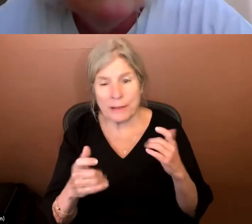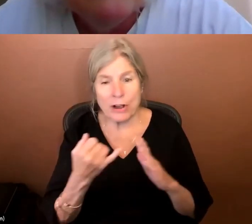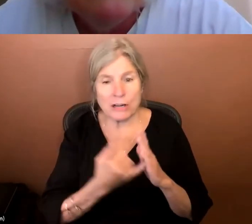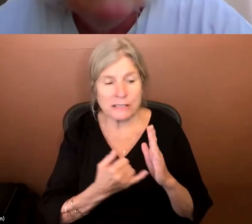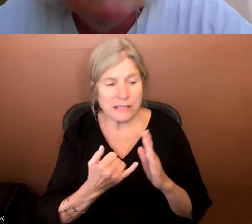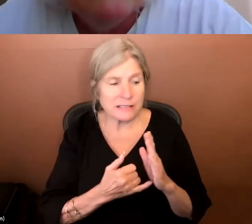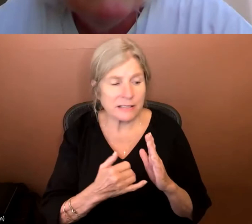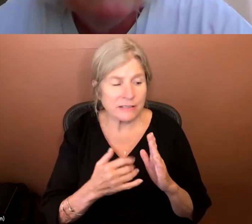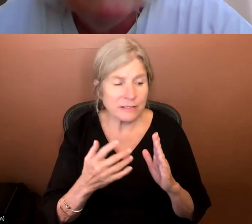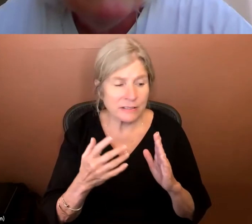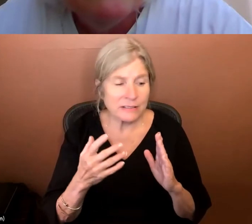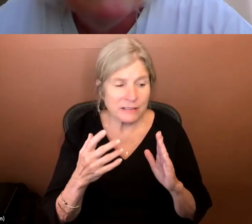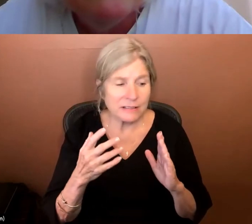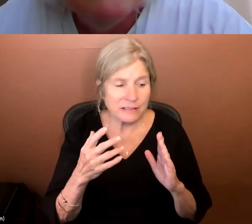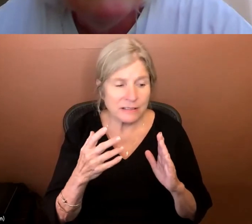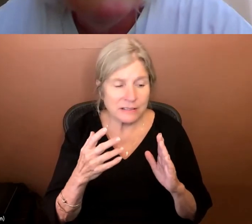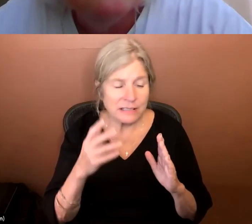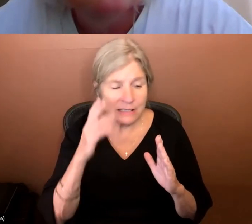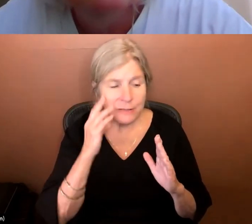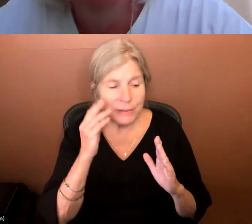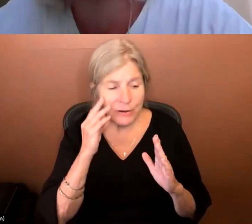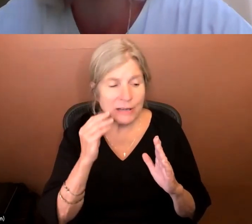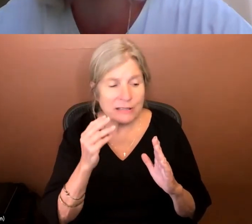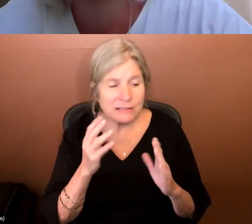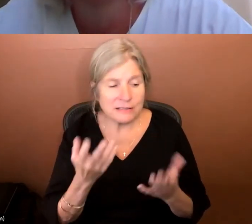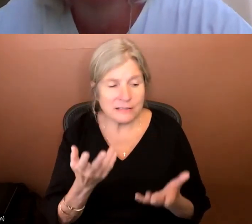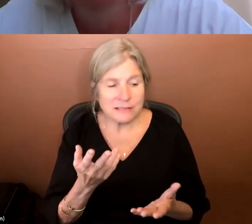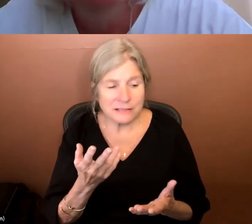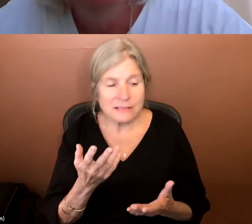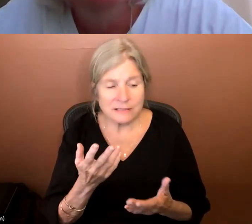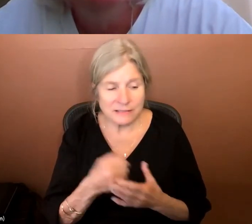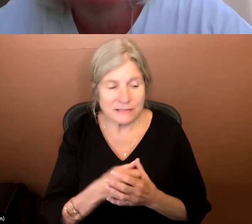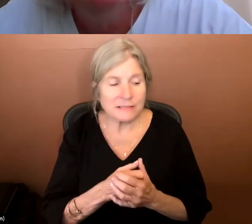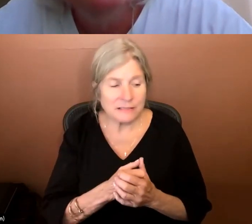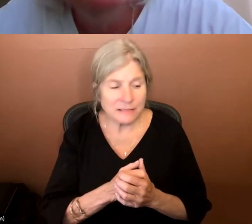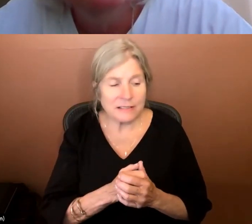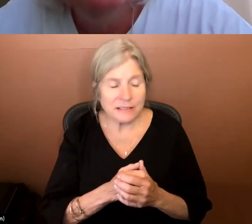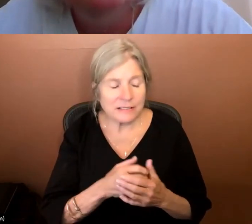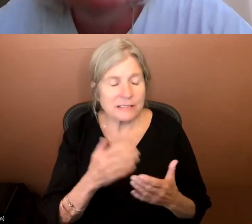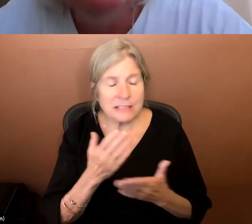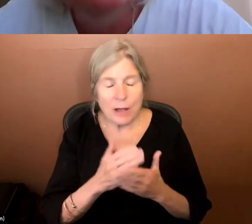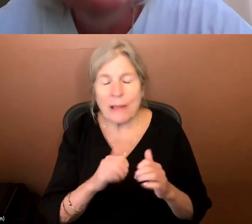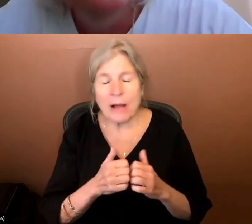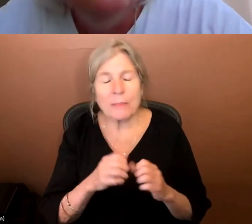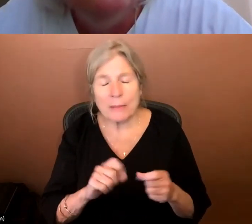to somehow experience this in a curated way. Georgina Kleege: All right.